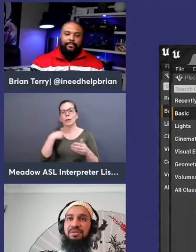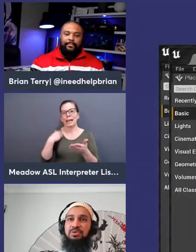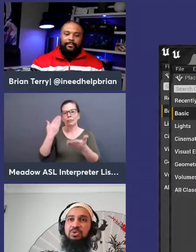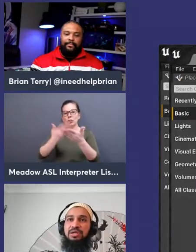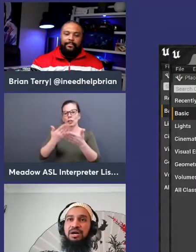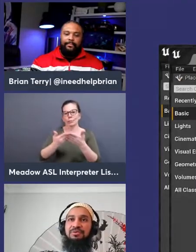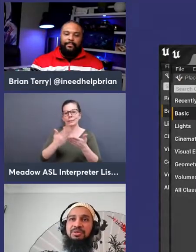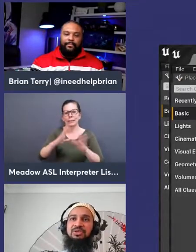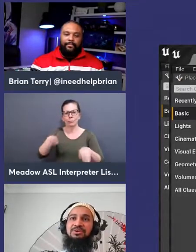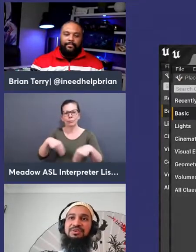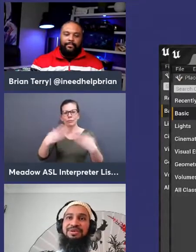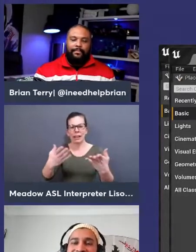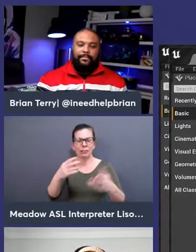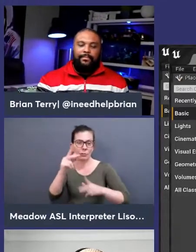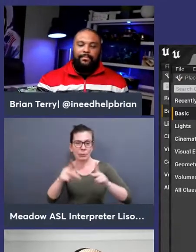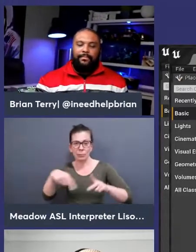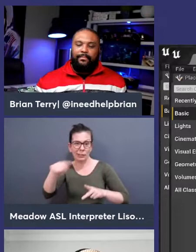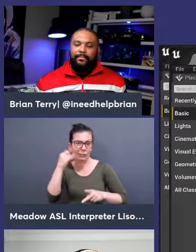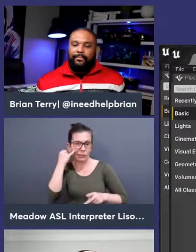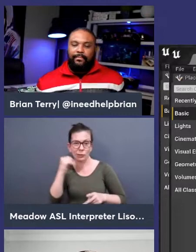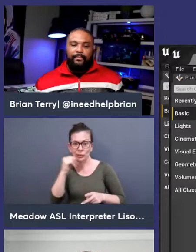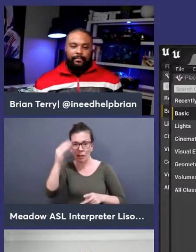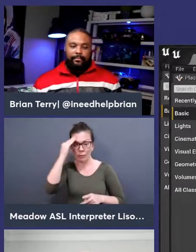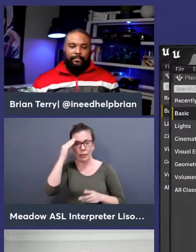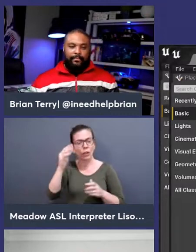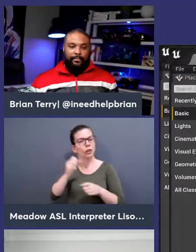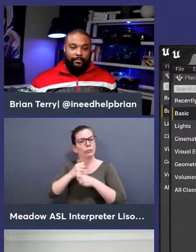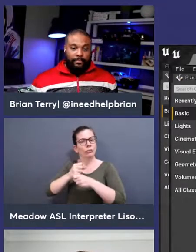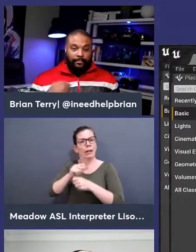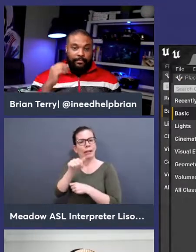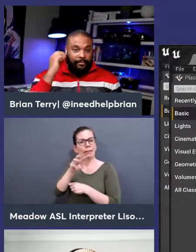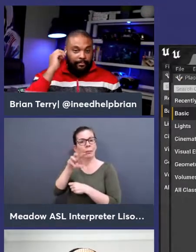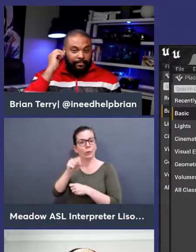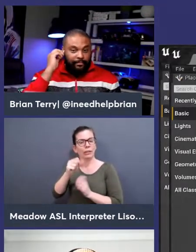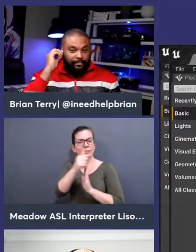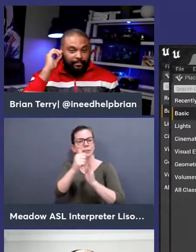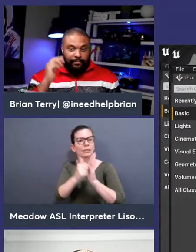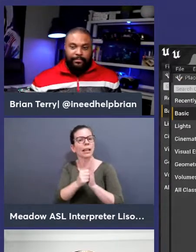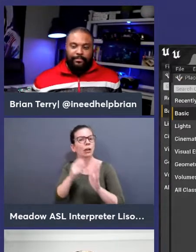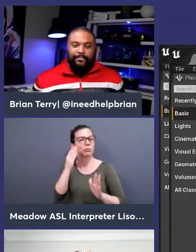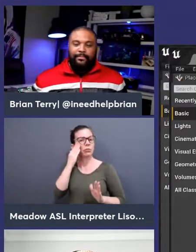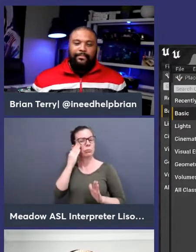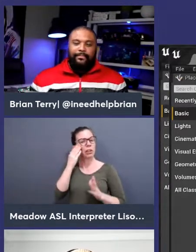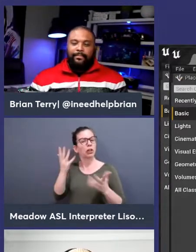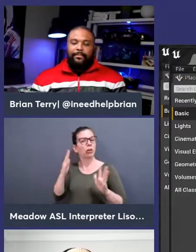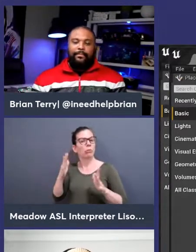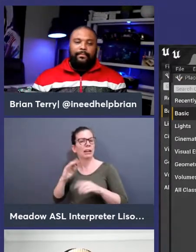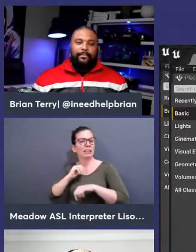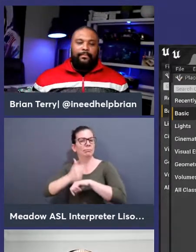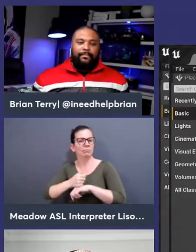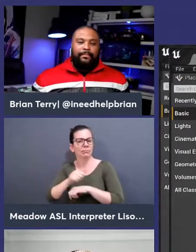who are not familiar with creating AWS accounts. I'm sure a lot of people are already familiar on creating AWS accounts.